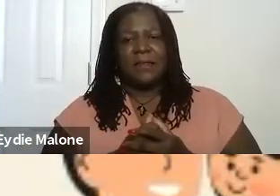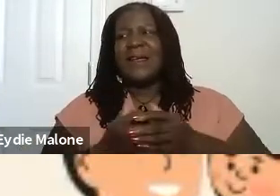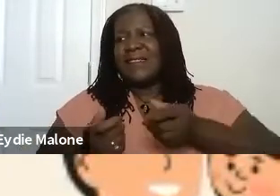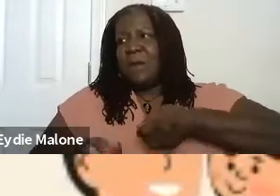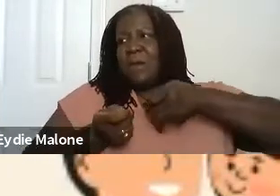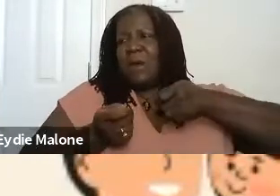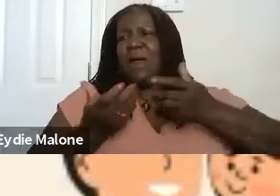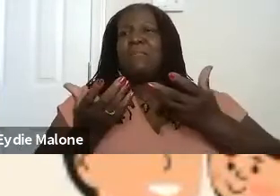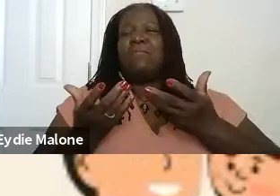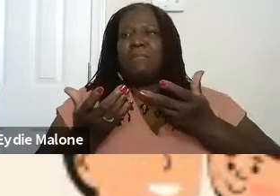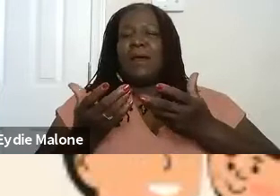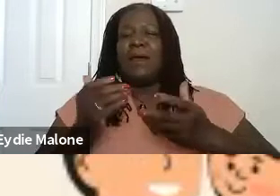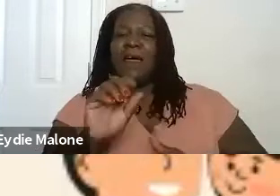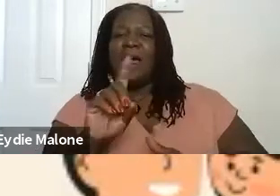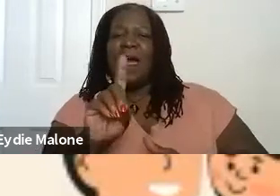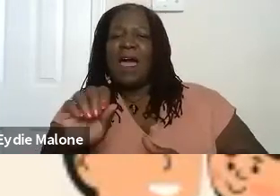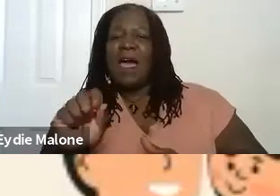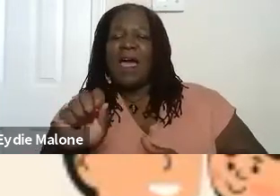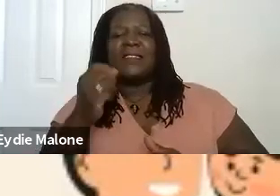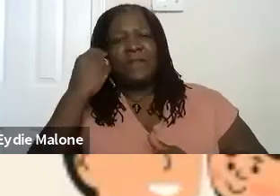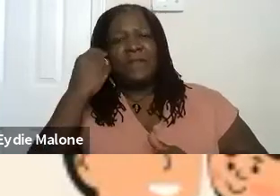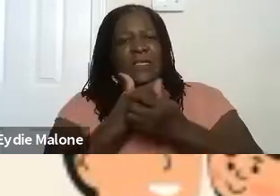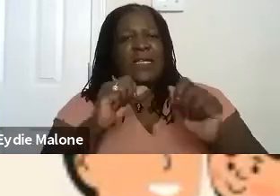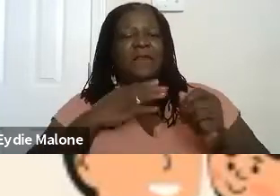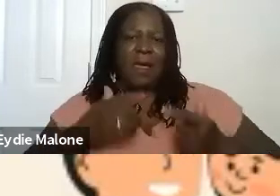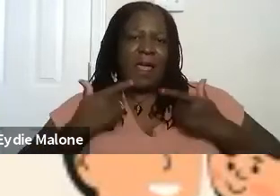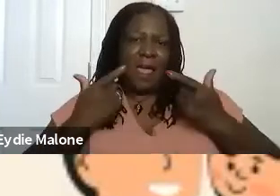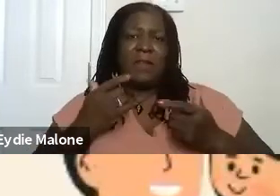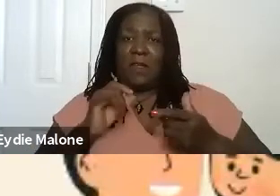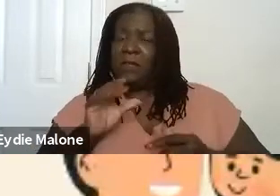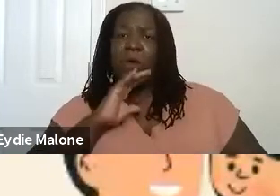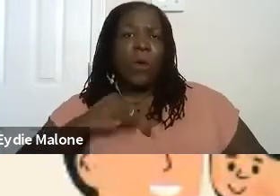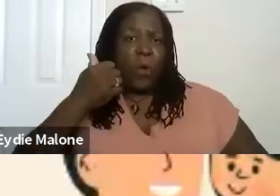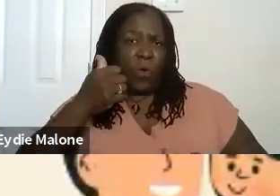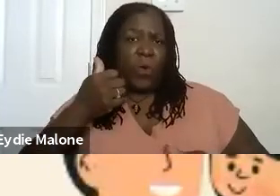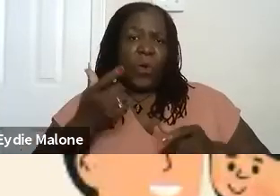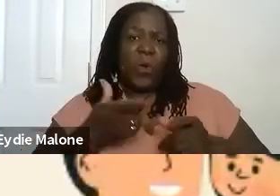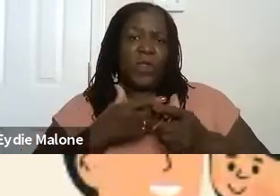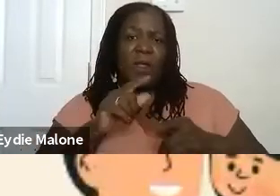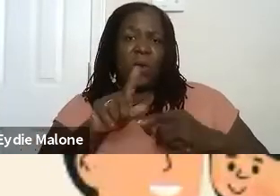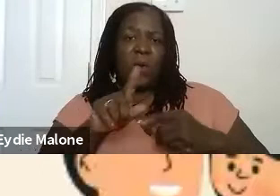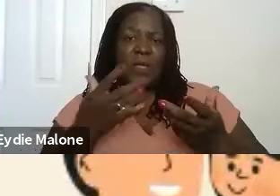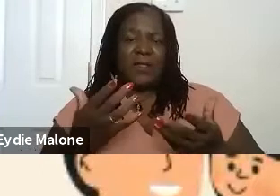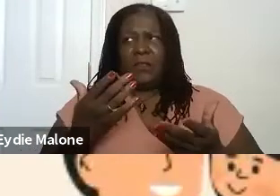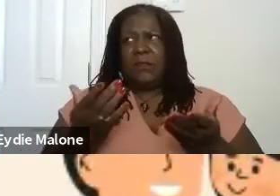the older you are, when you do weigh out your odds, it was, like, yes, vaccine is the way